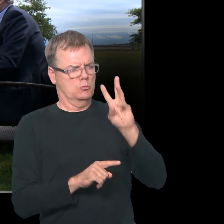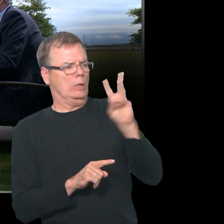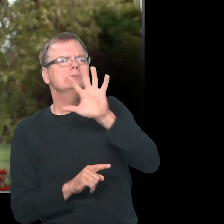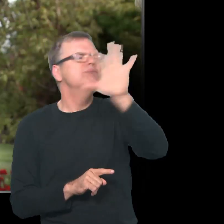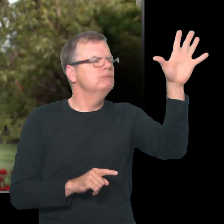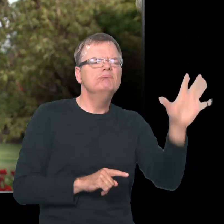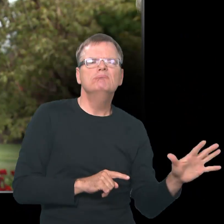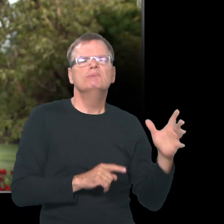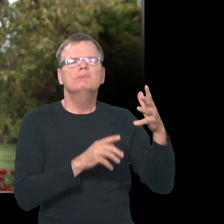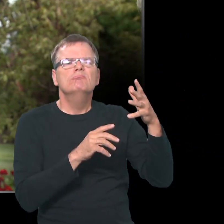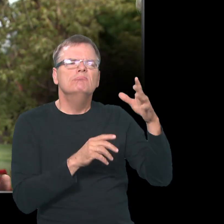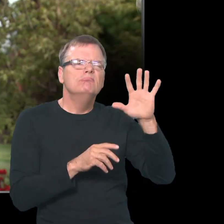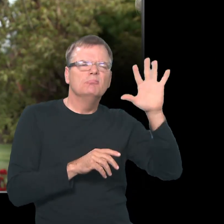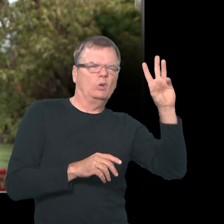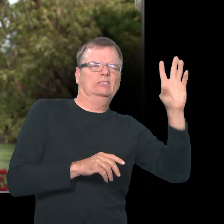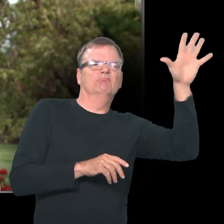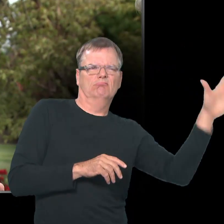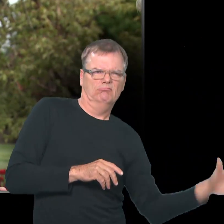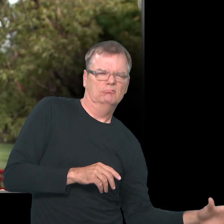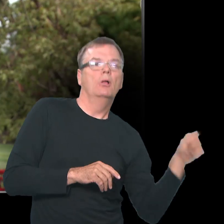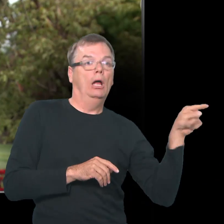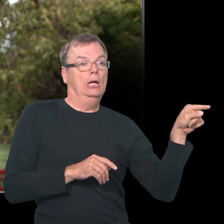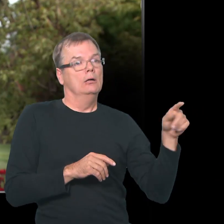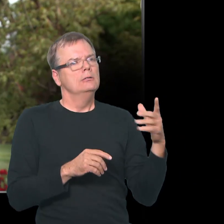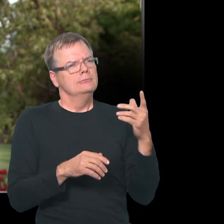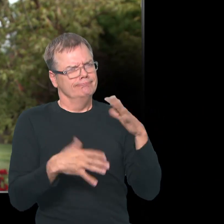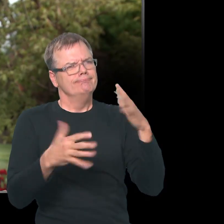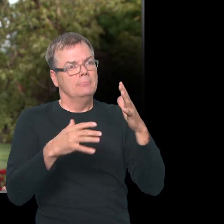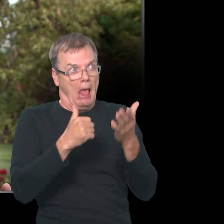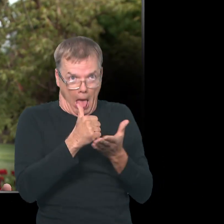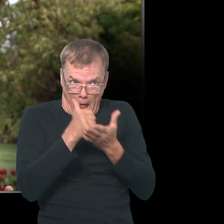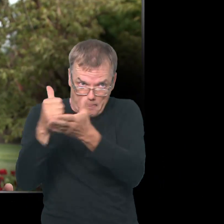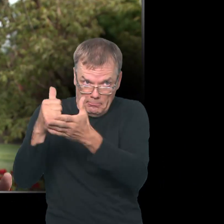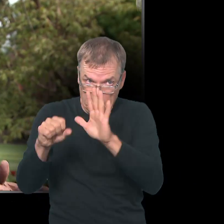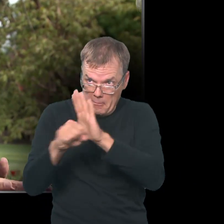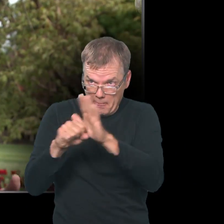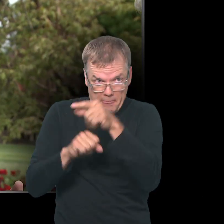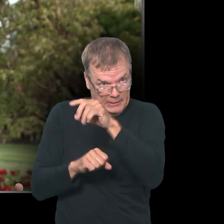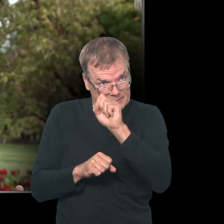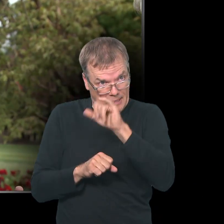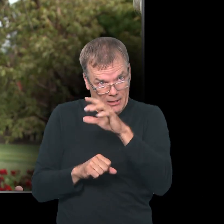Are we, and when I say we, I don't mean Canada, but the West in general, are we doing enough